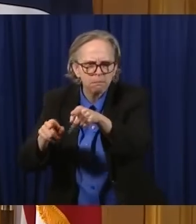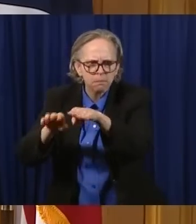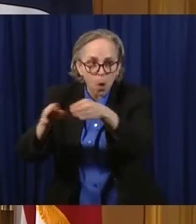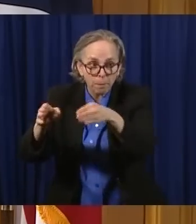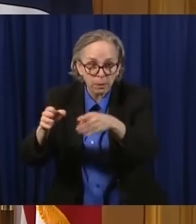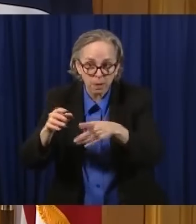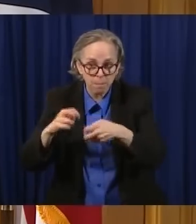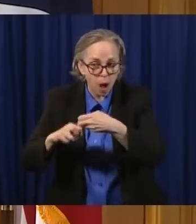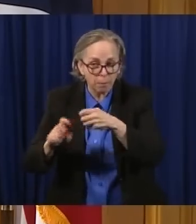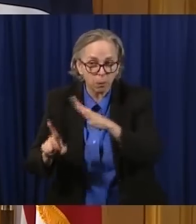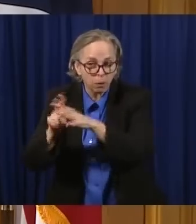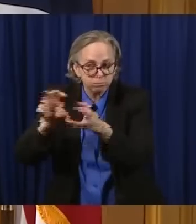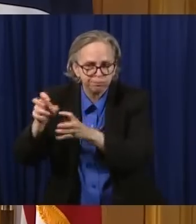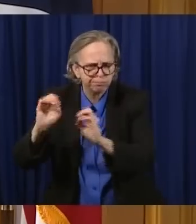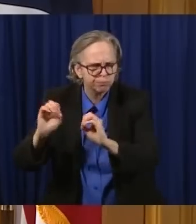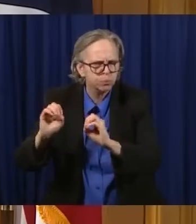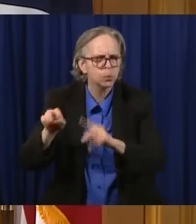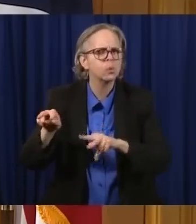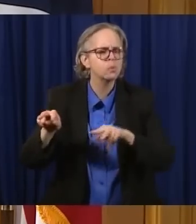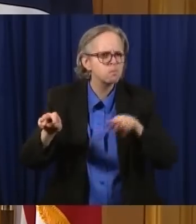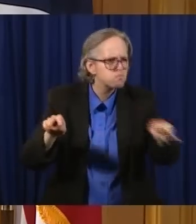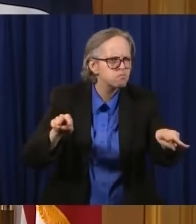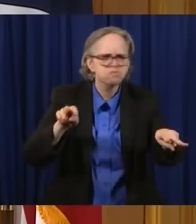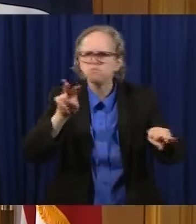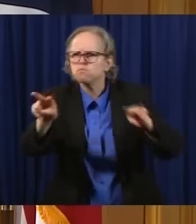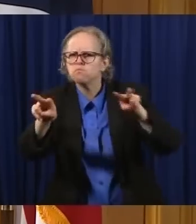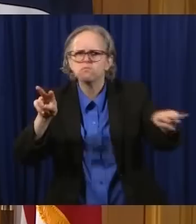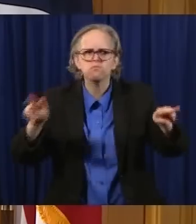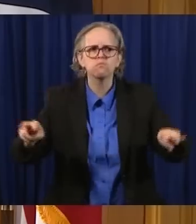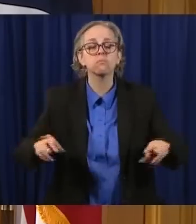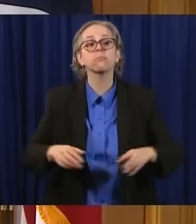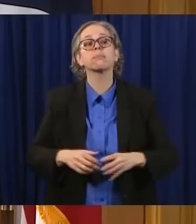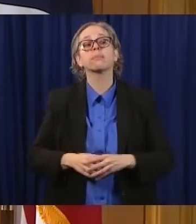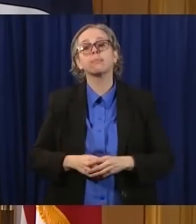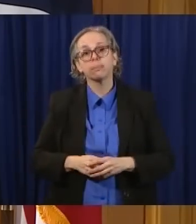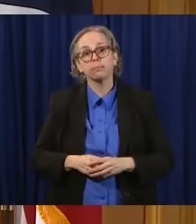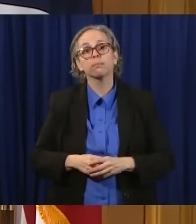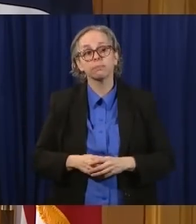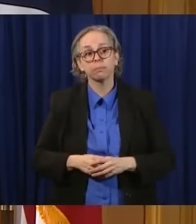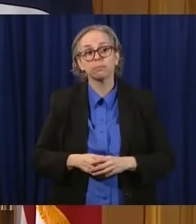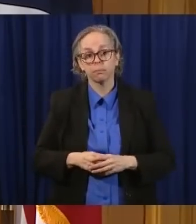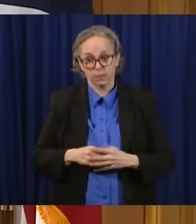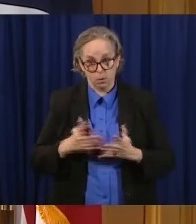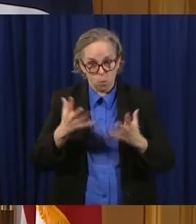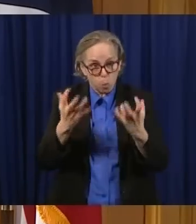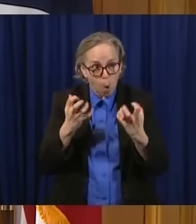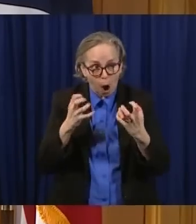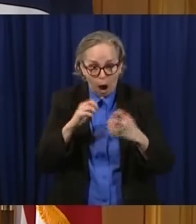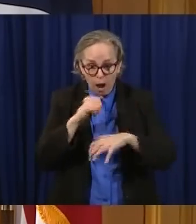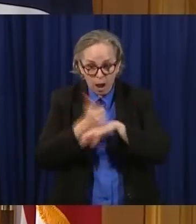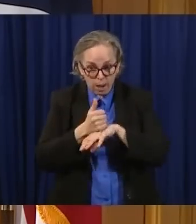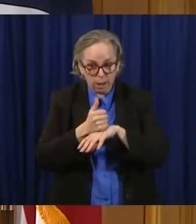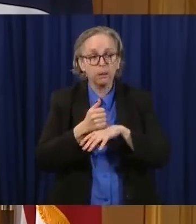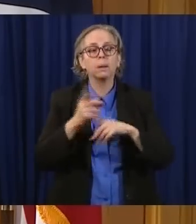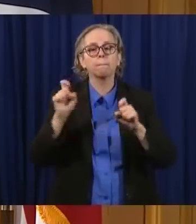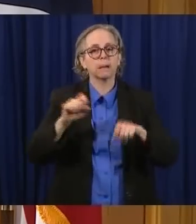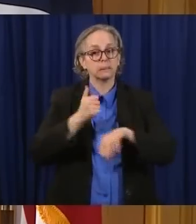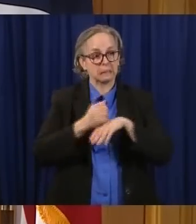DO THESE THINGS. WE HAVE TO PHASE IT IN BECAUSE